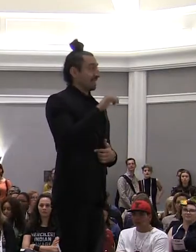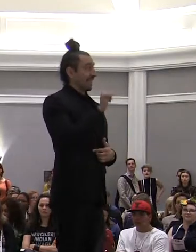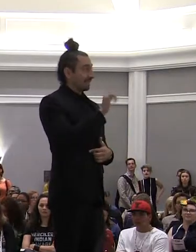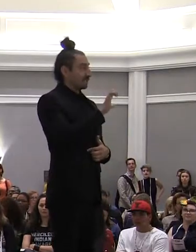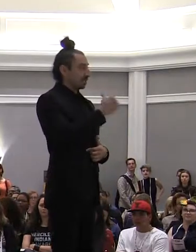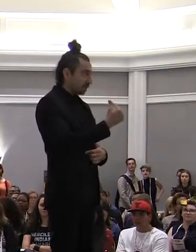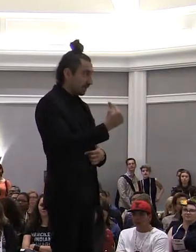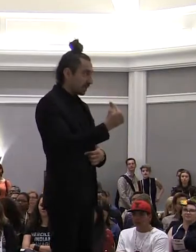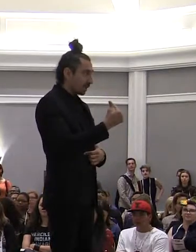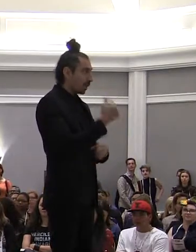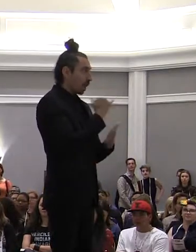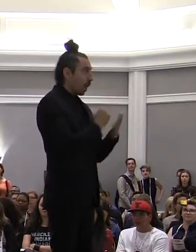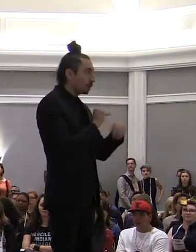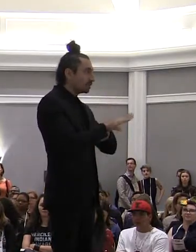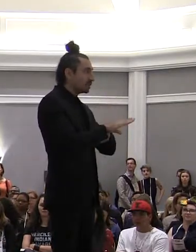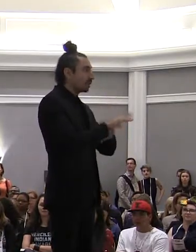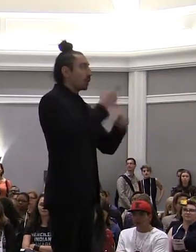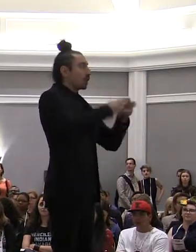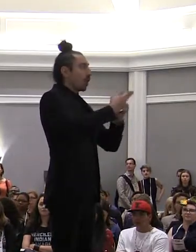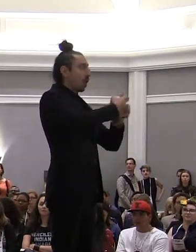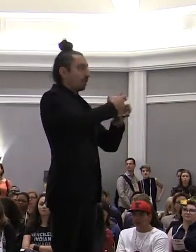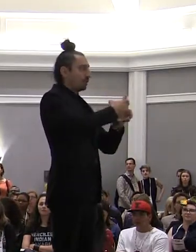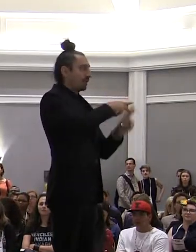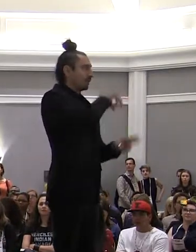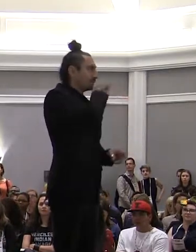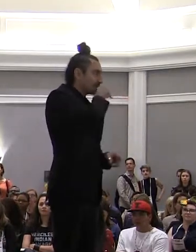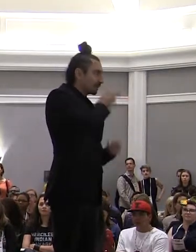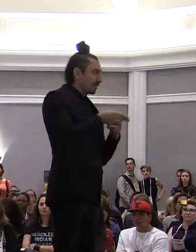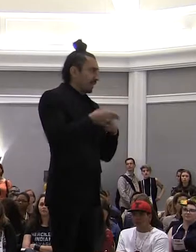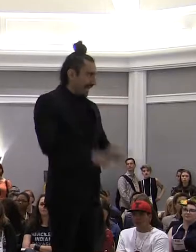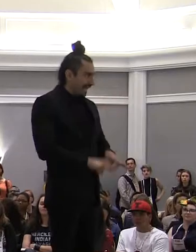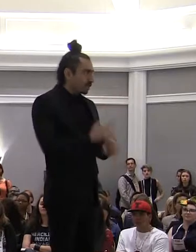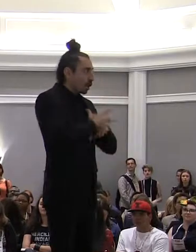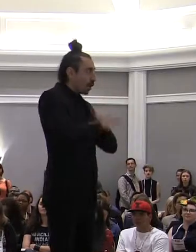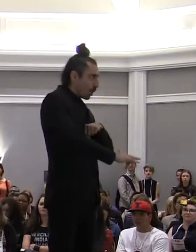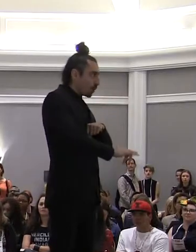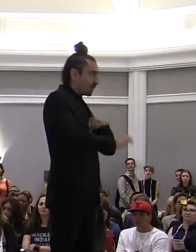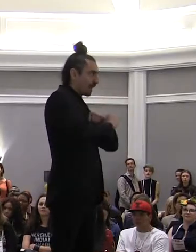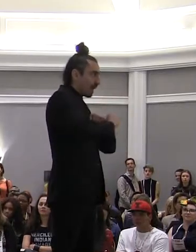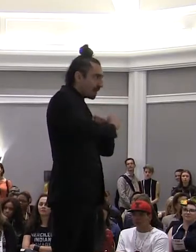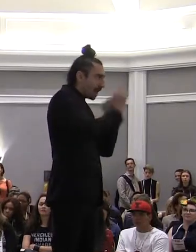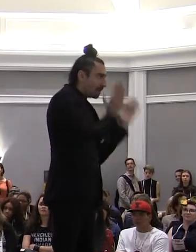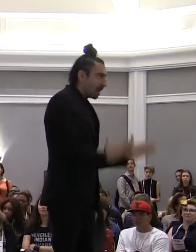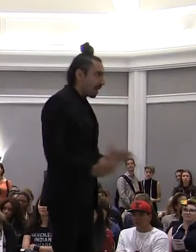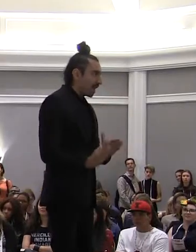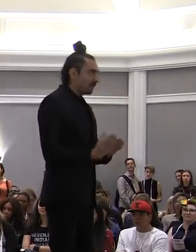It's called the Chicken or the Egg in Early Campaign Planning. So we're going to talk about fun stuff,